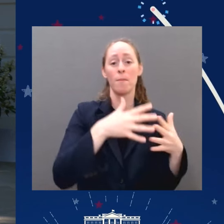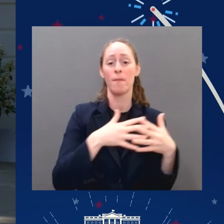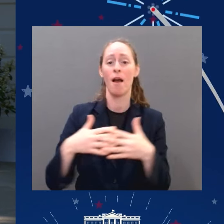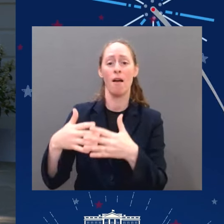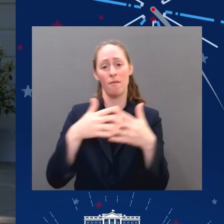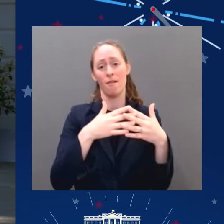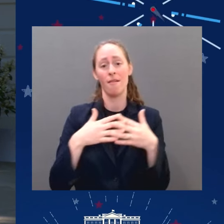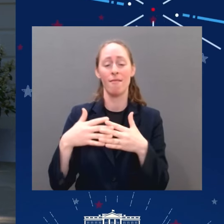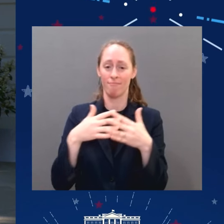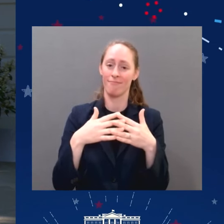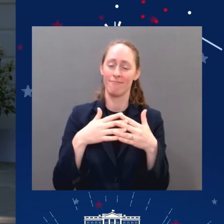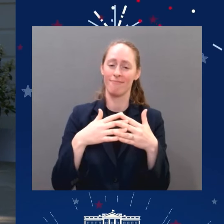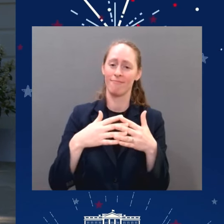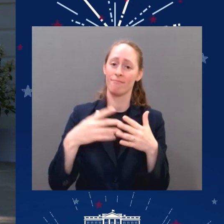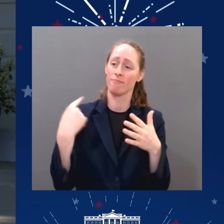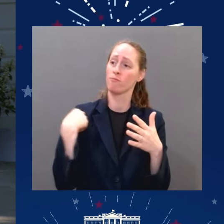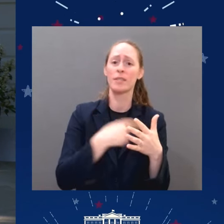We give thanks for those who have chosen